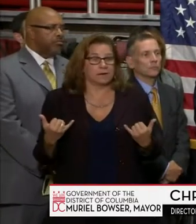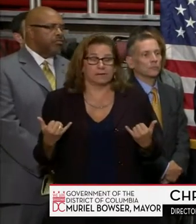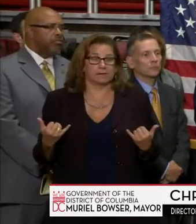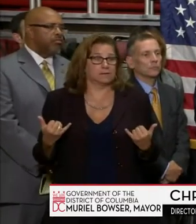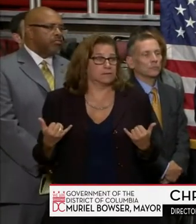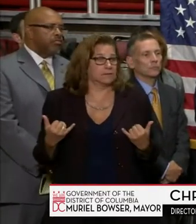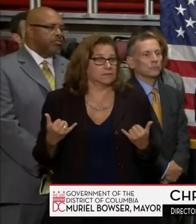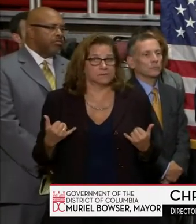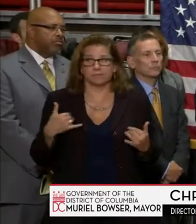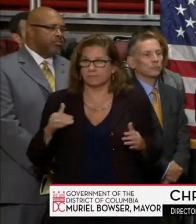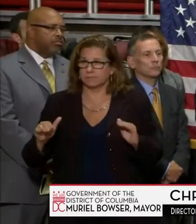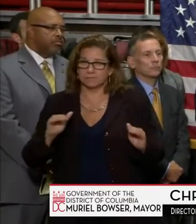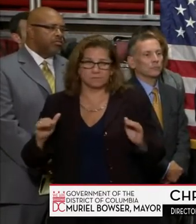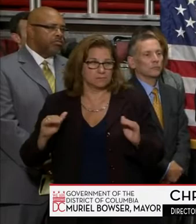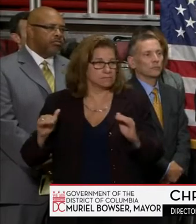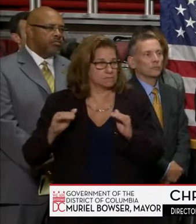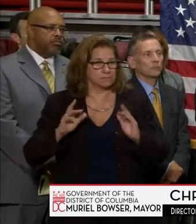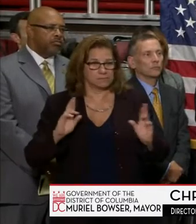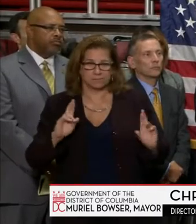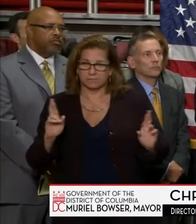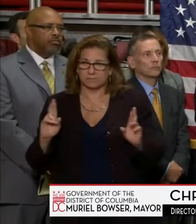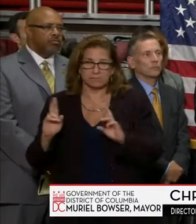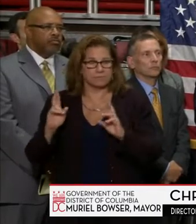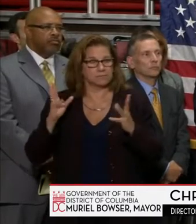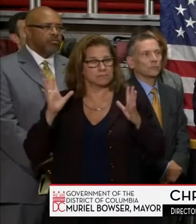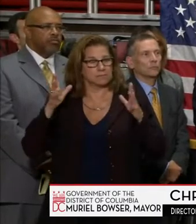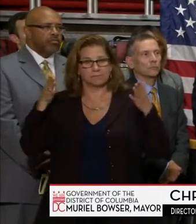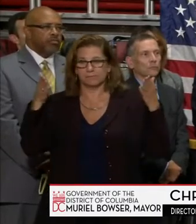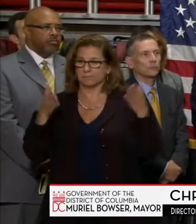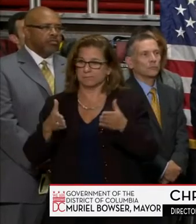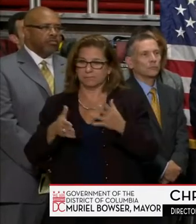TO THE POINT ABOUT FLOODING, WE DO HAVE A CONSOLIDATED MAP THAT